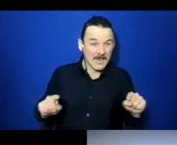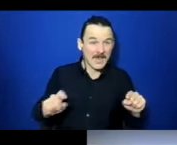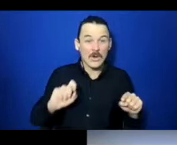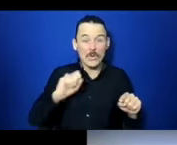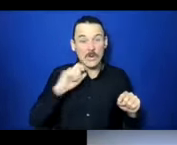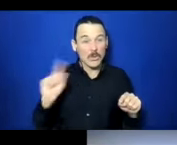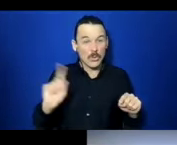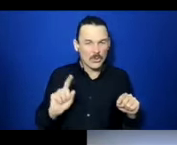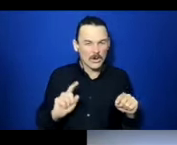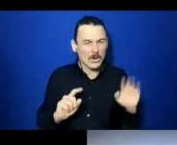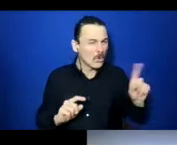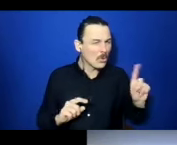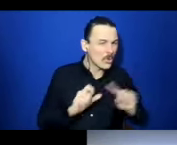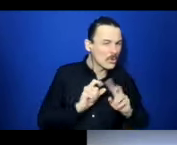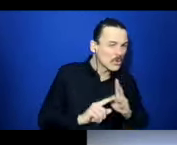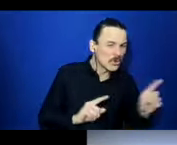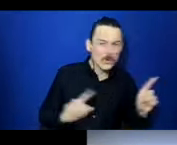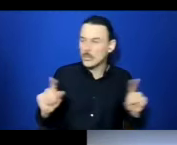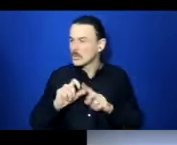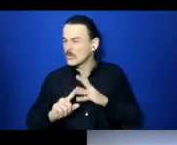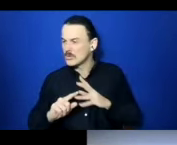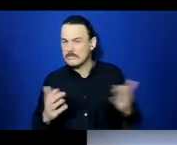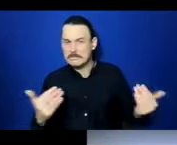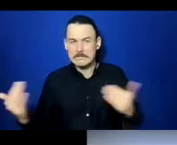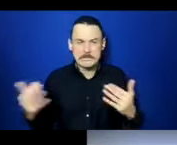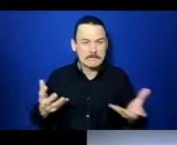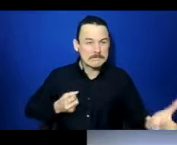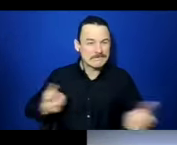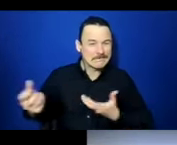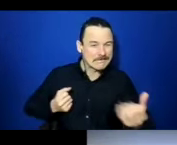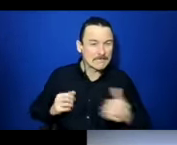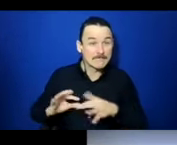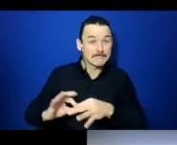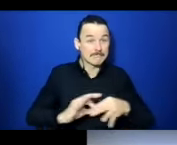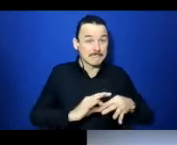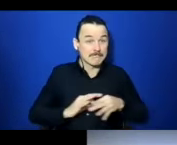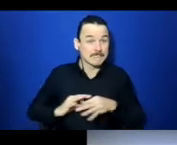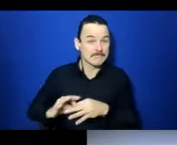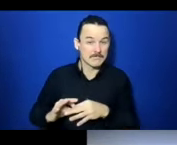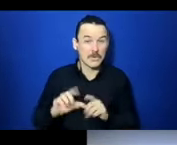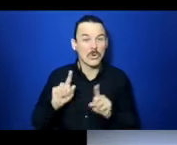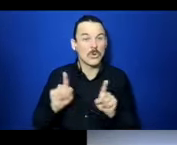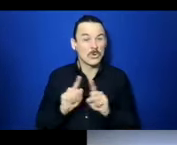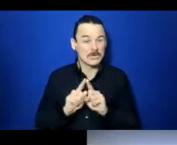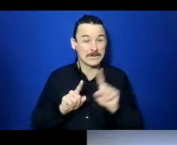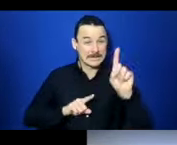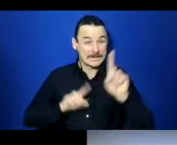so this coordination approach. The City of New York, Commissioner Calise, he's a good friend of